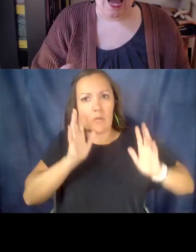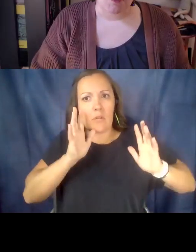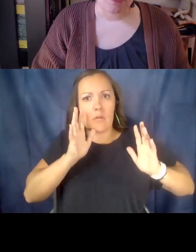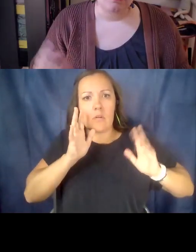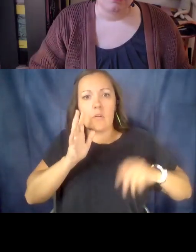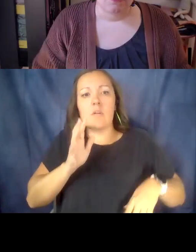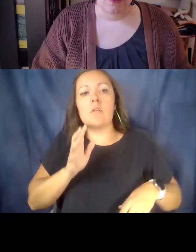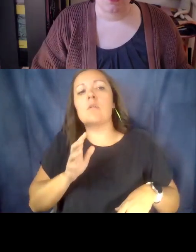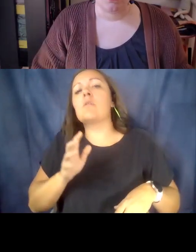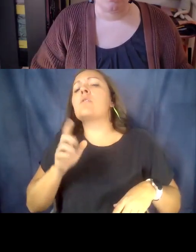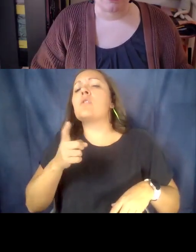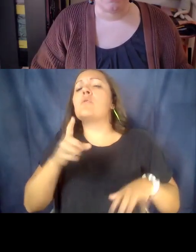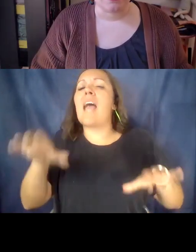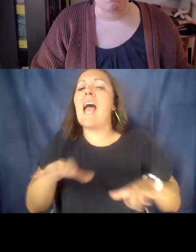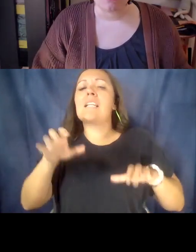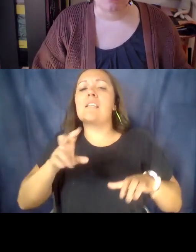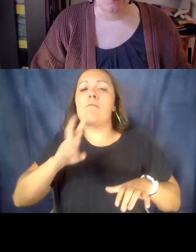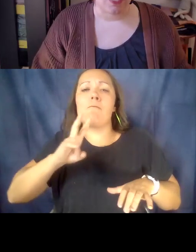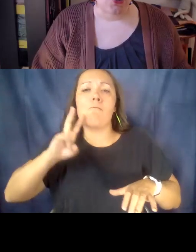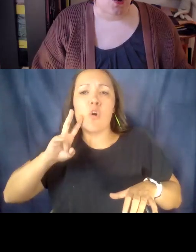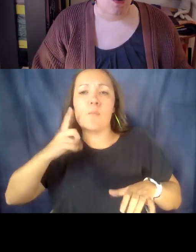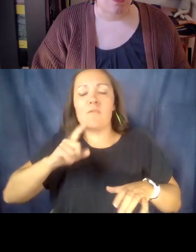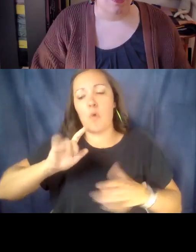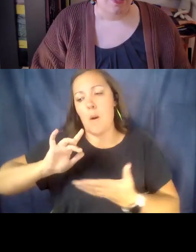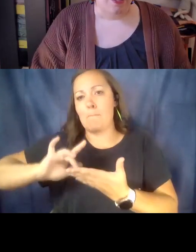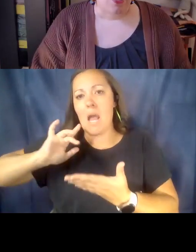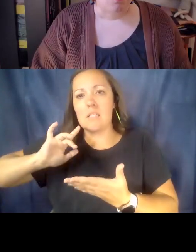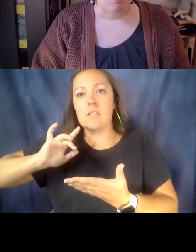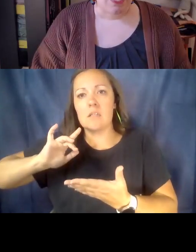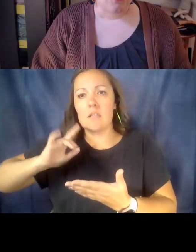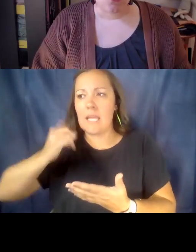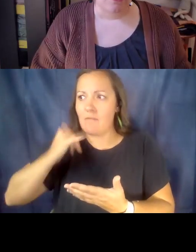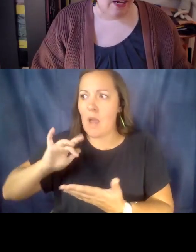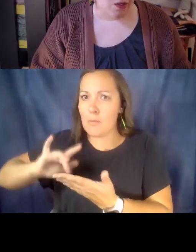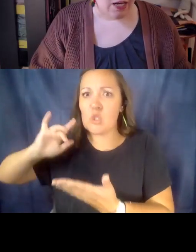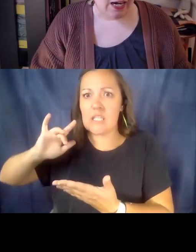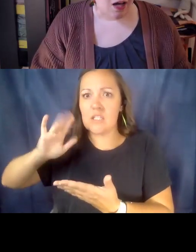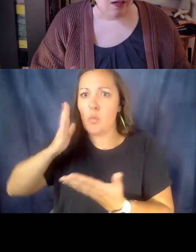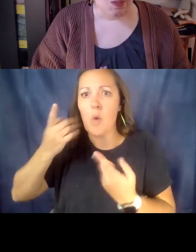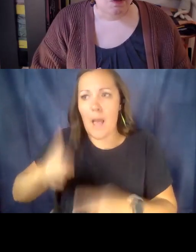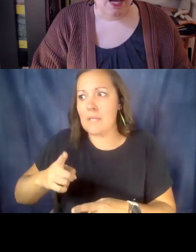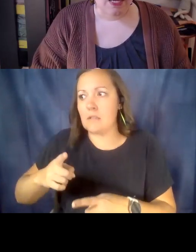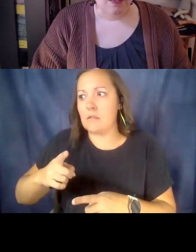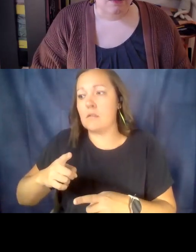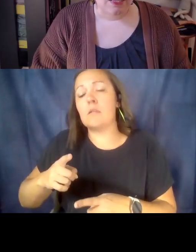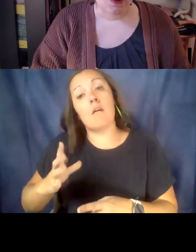happen if a user activates up button or control and it's totally fine to use icons provided it's